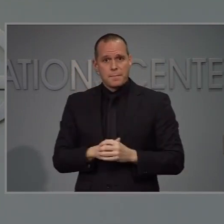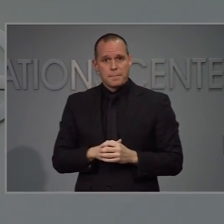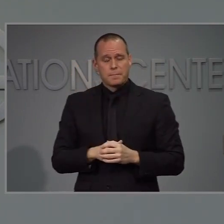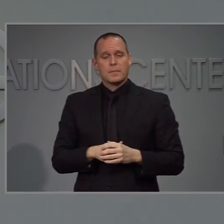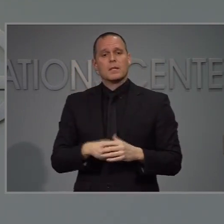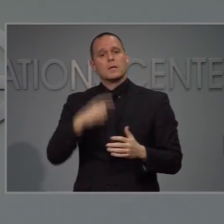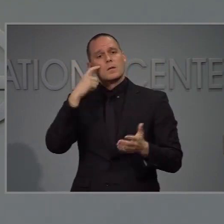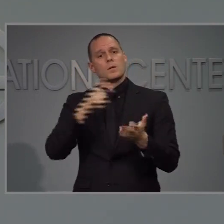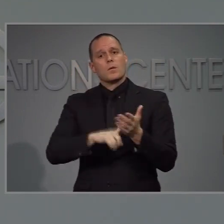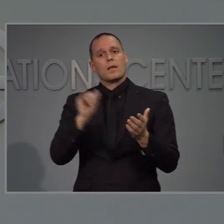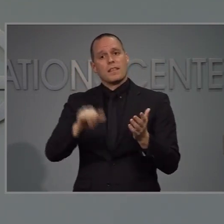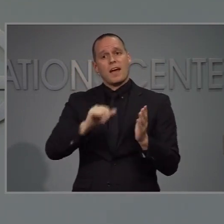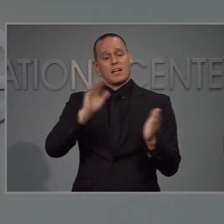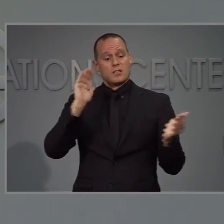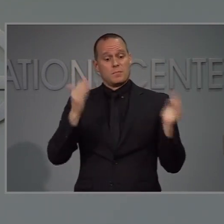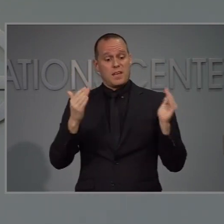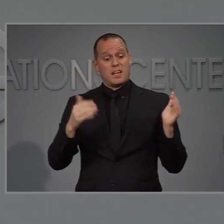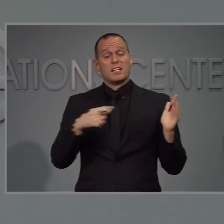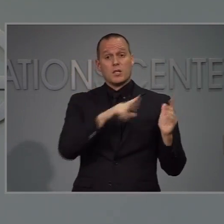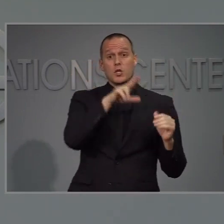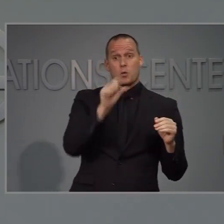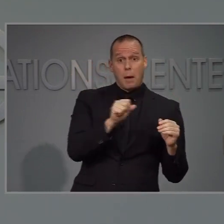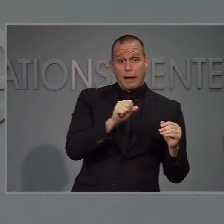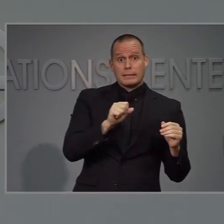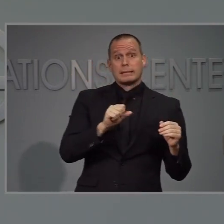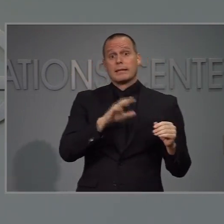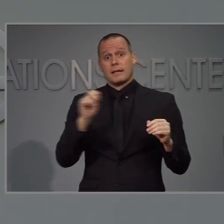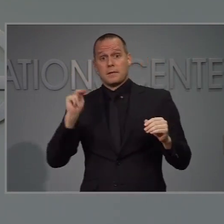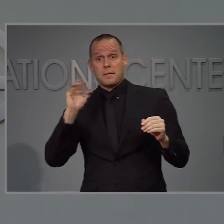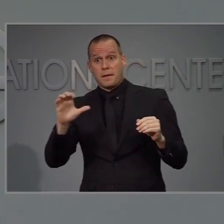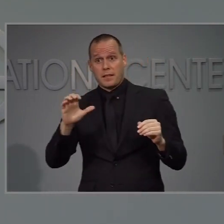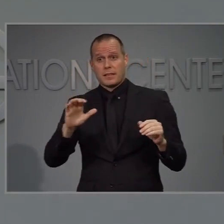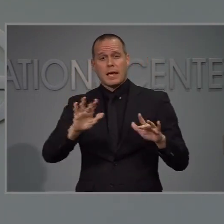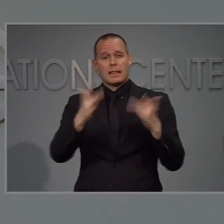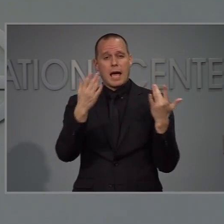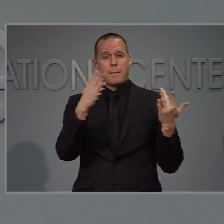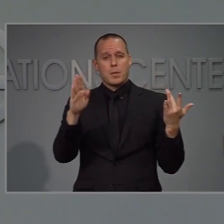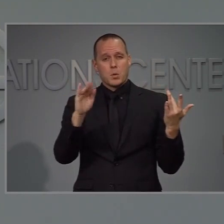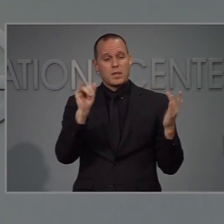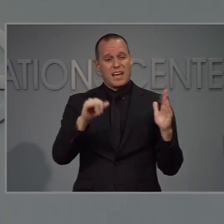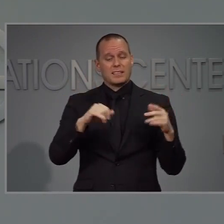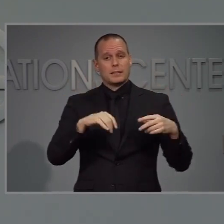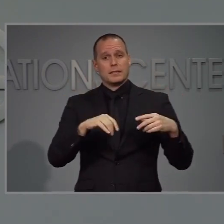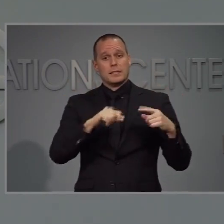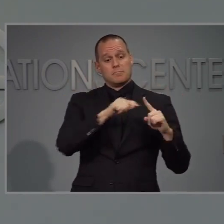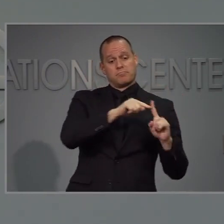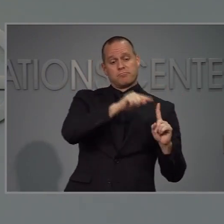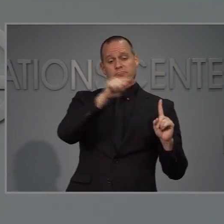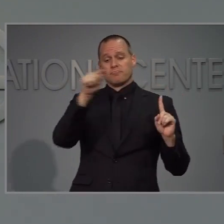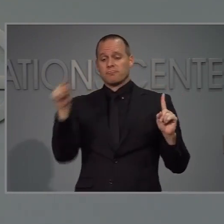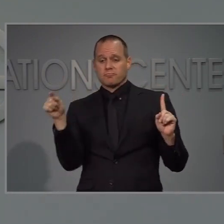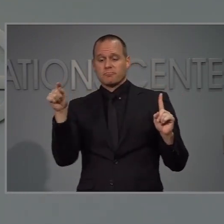HOSPITALS CAN CARE FOR THOSE WHO ARE SERIOUSLY ILL. AS YOU SEE ON THIS CURVE RIGHT HERE.